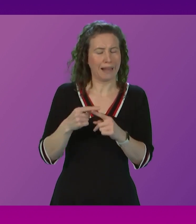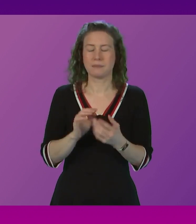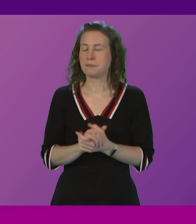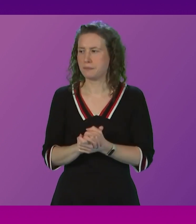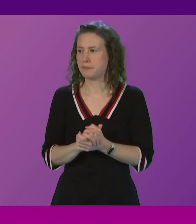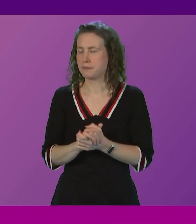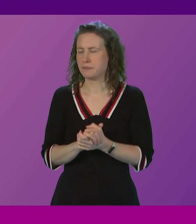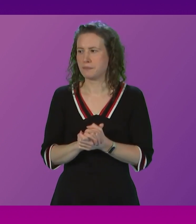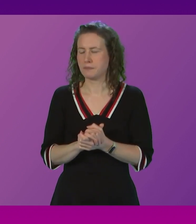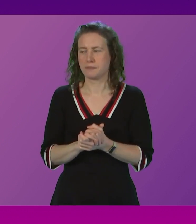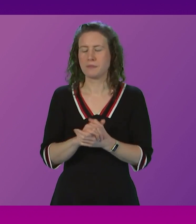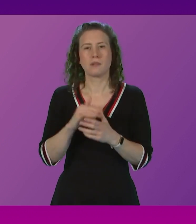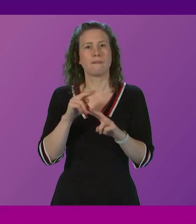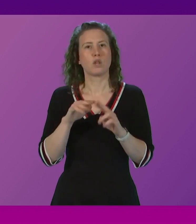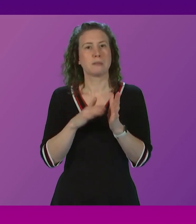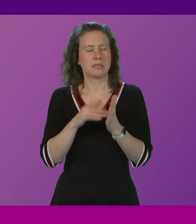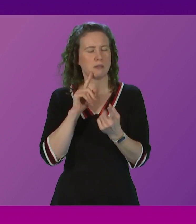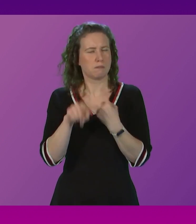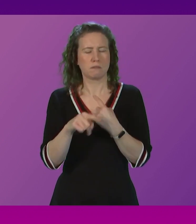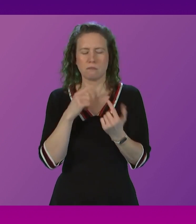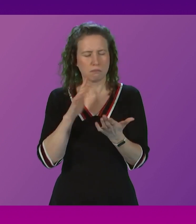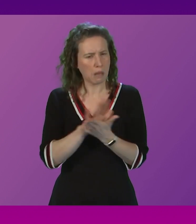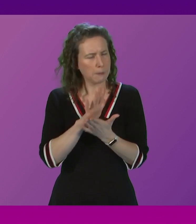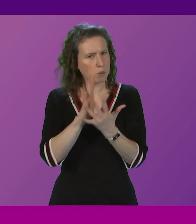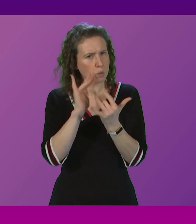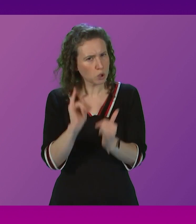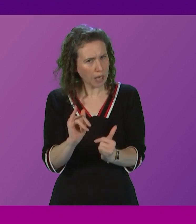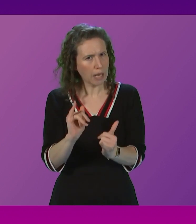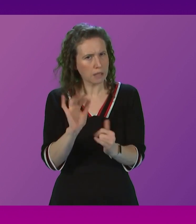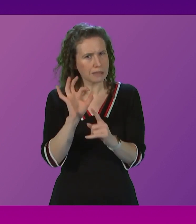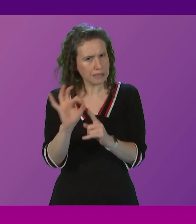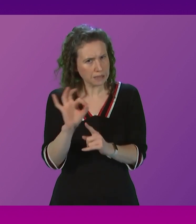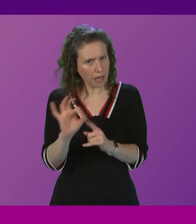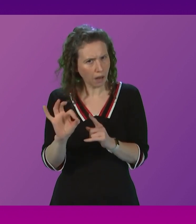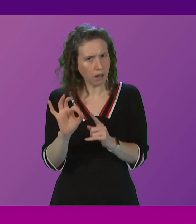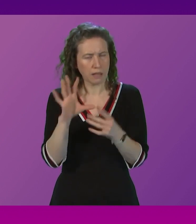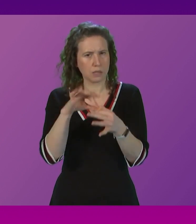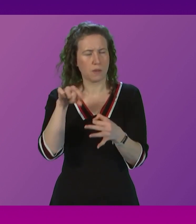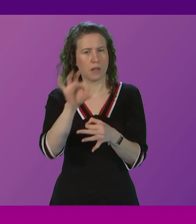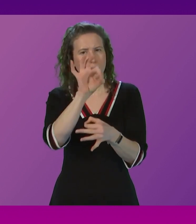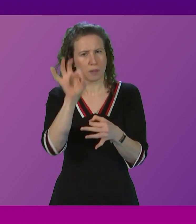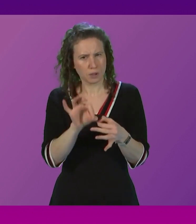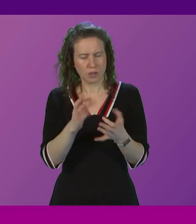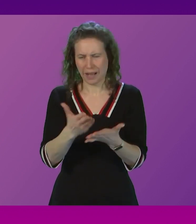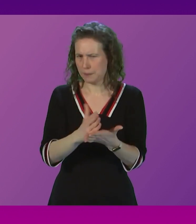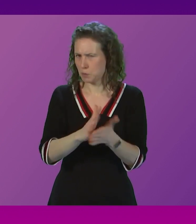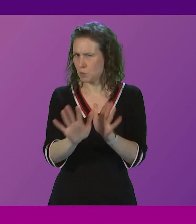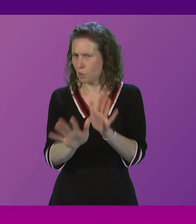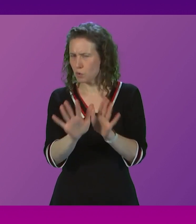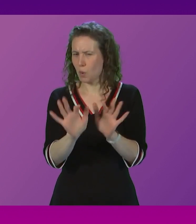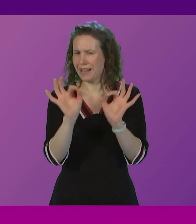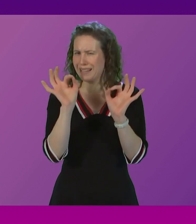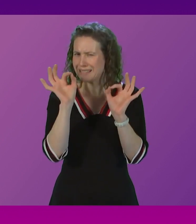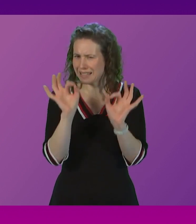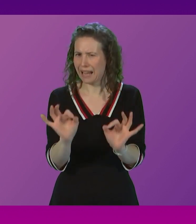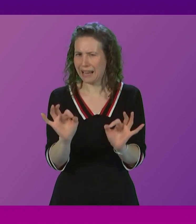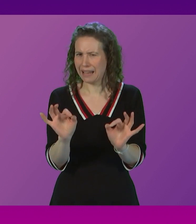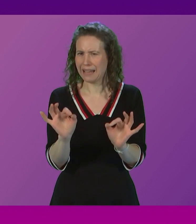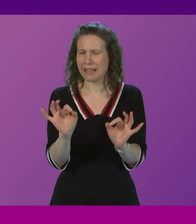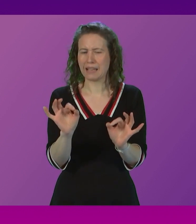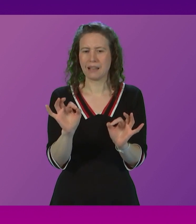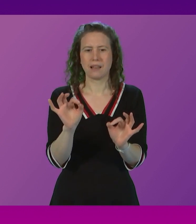I am certainly happy to check the detail of that question. I am not sure exactly which individuals